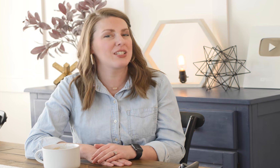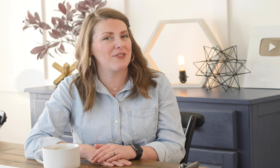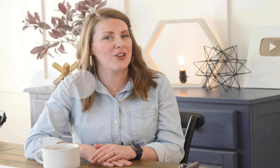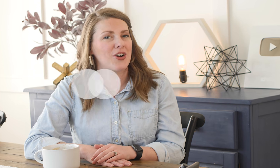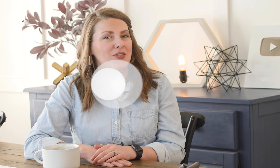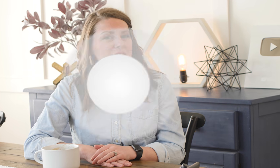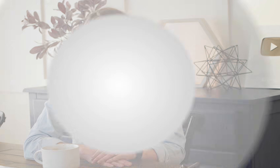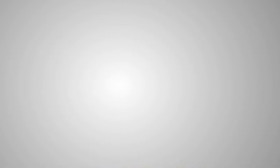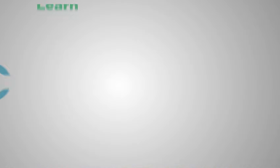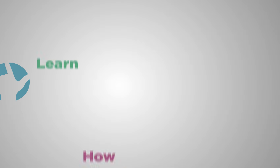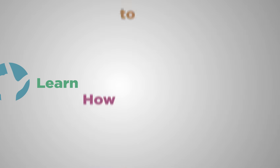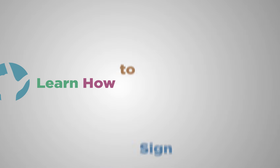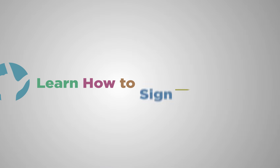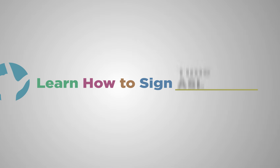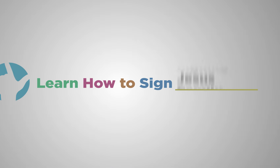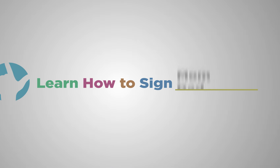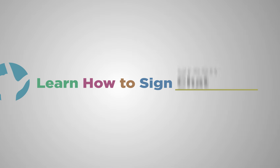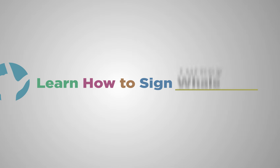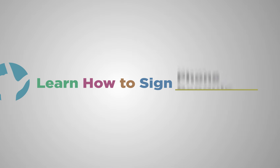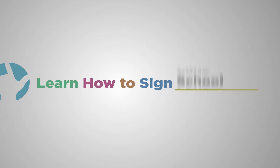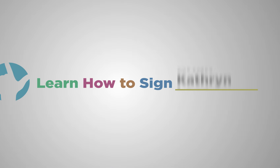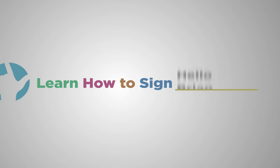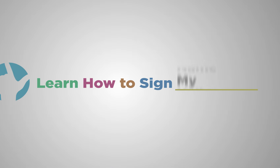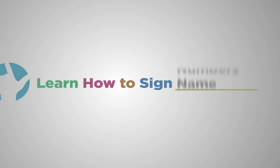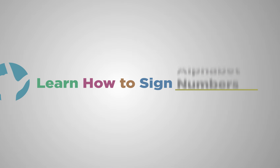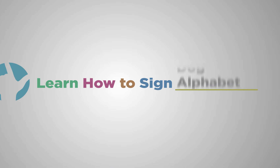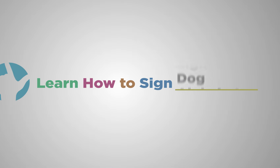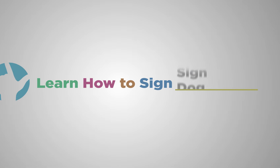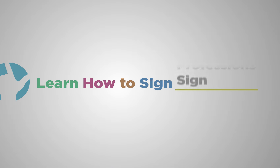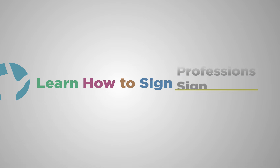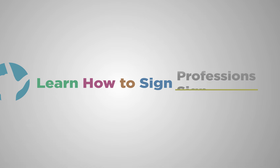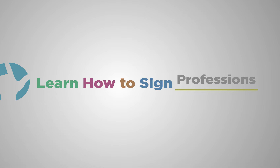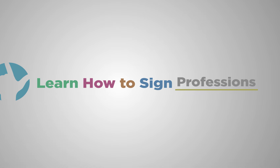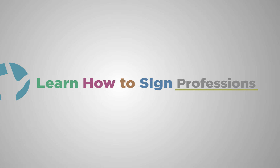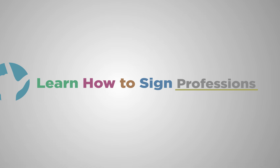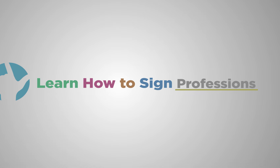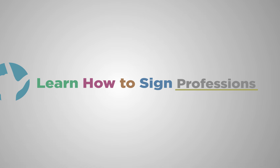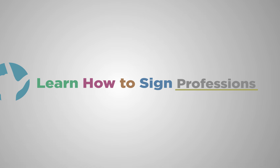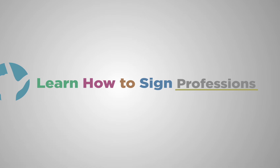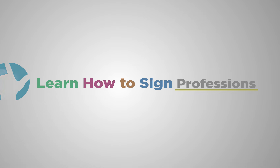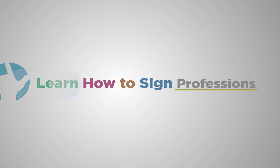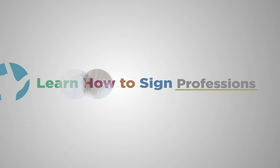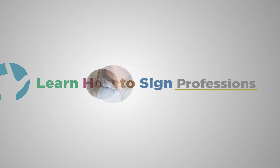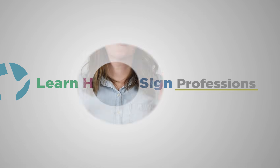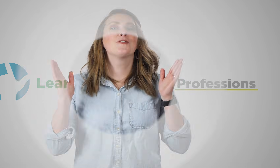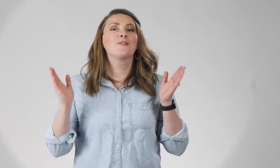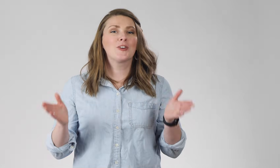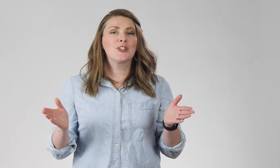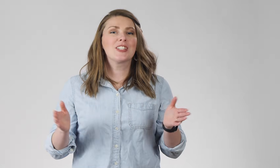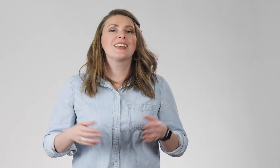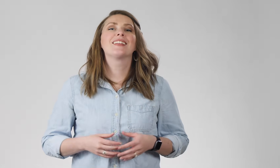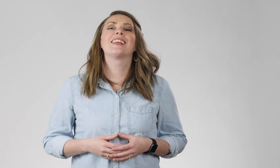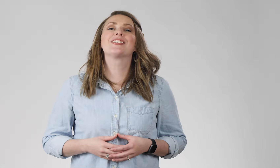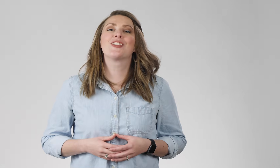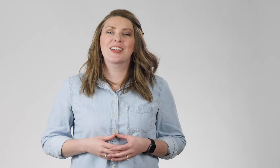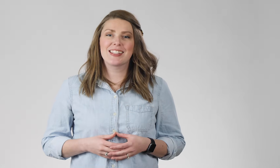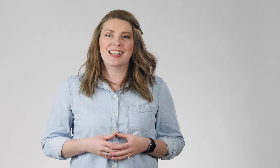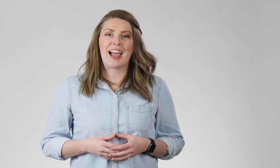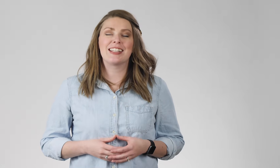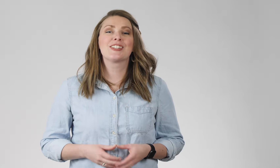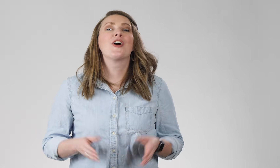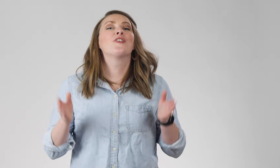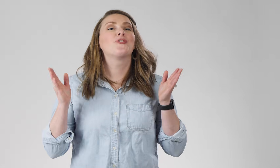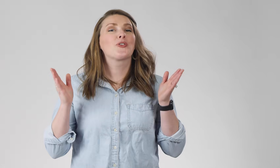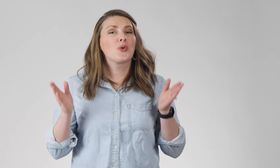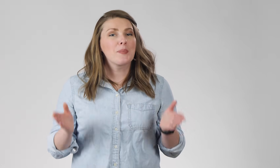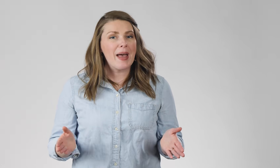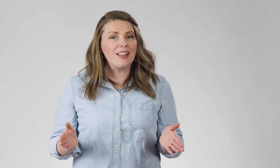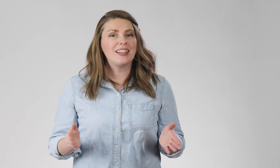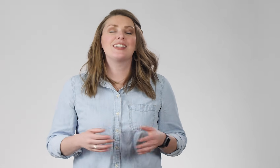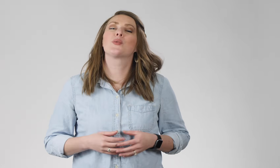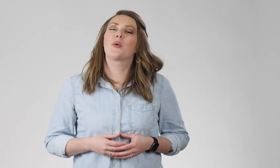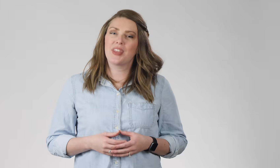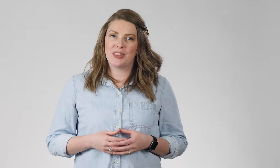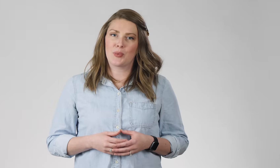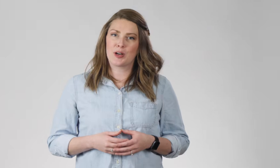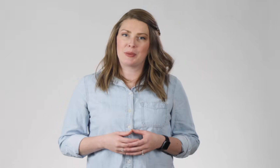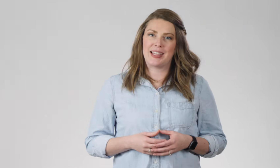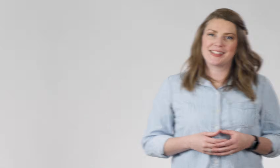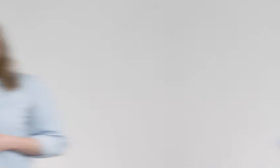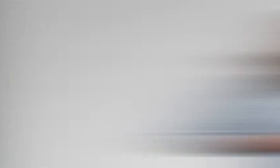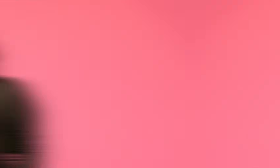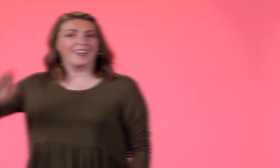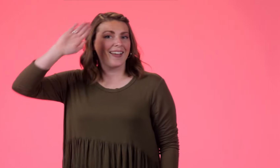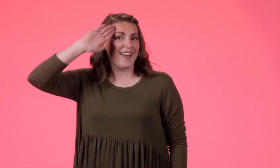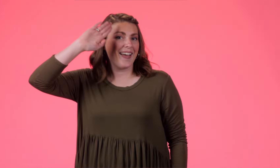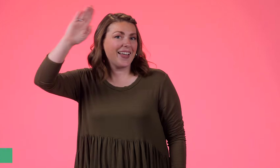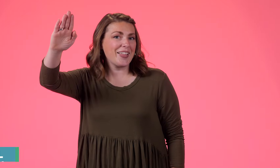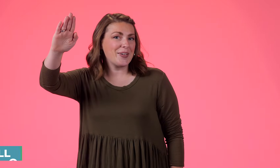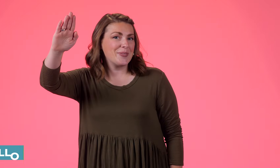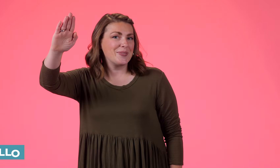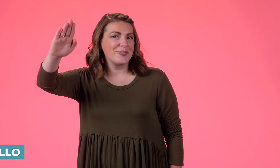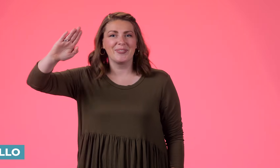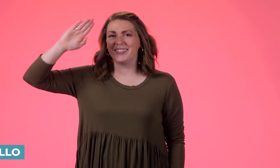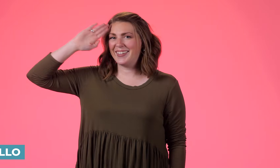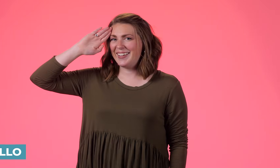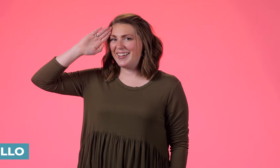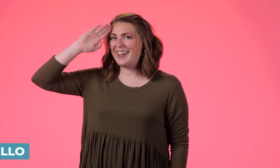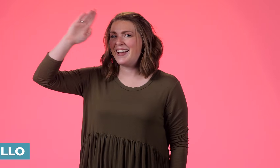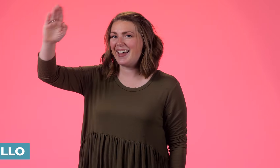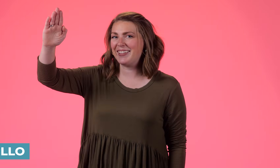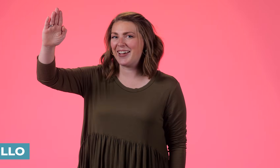Deaf and Hard of hearing. First, let's look at signs for formalities within the workplace. 'Hello, hello'